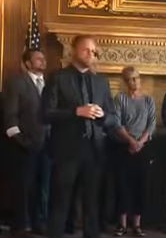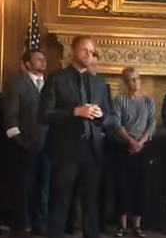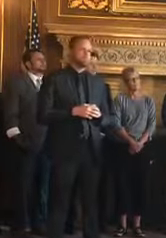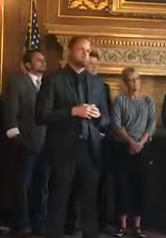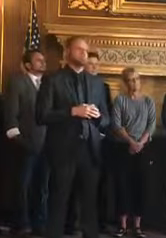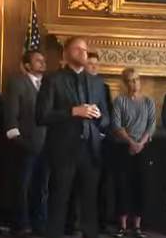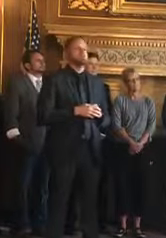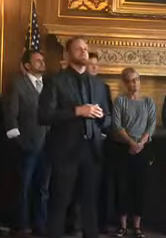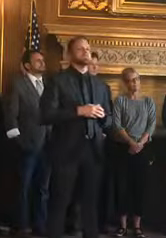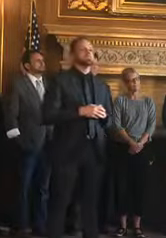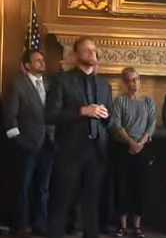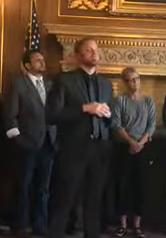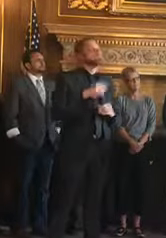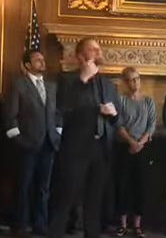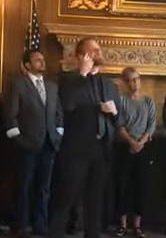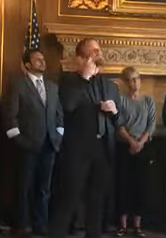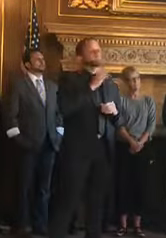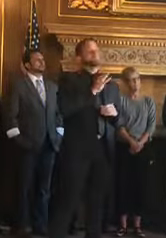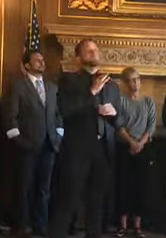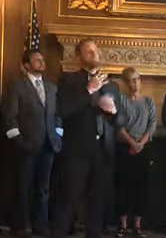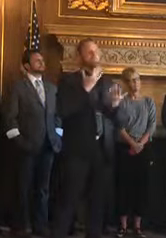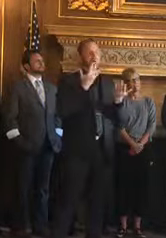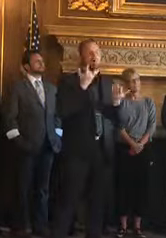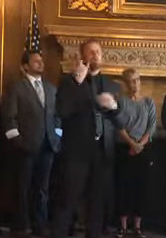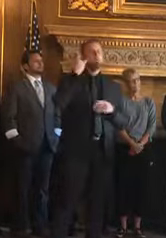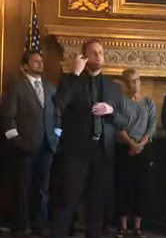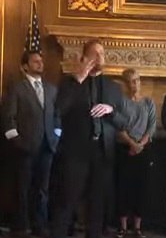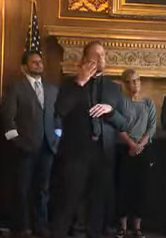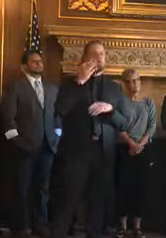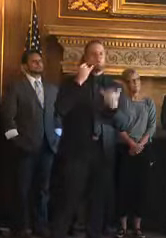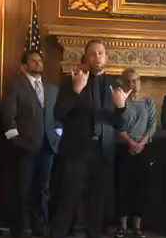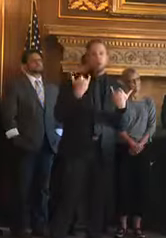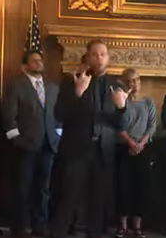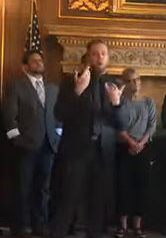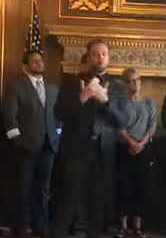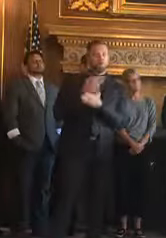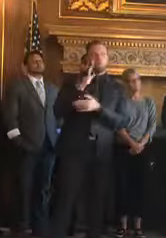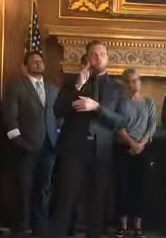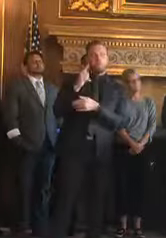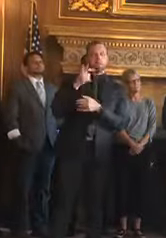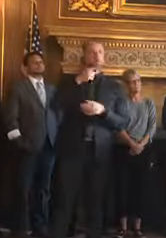Seven years ago with the passing of the initial license, we couldn't have predicted how much